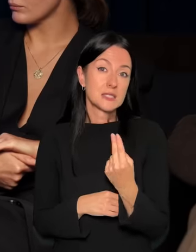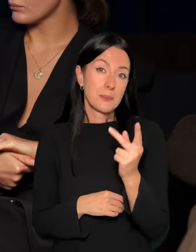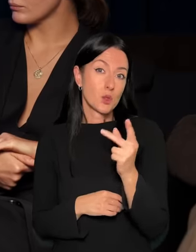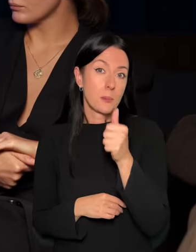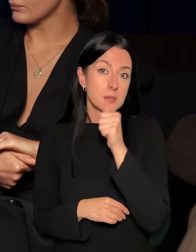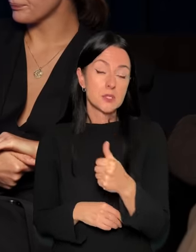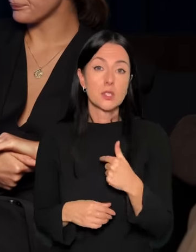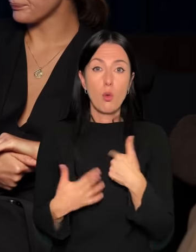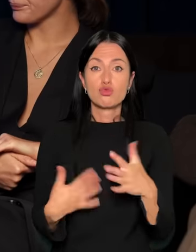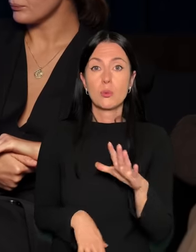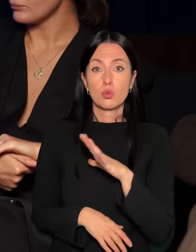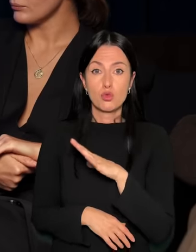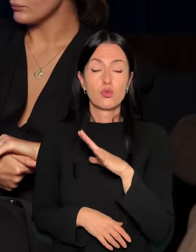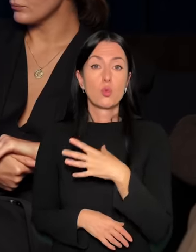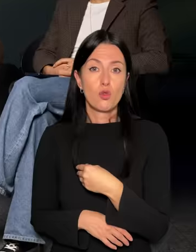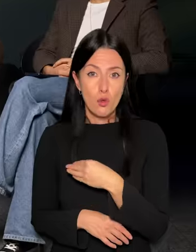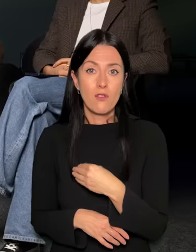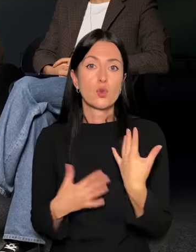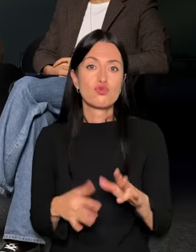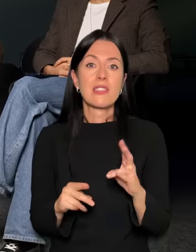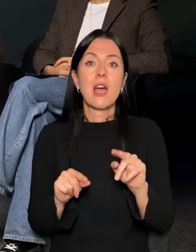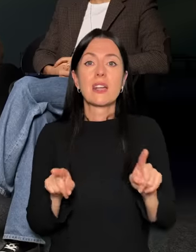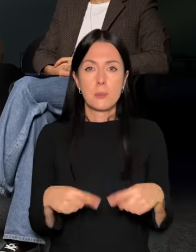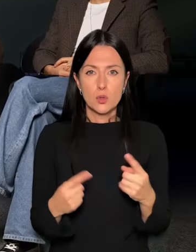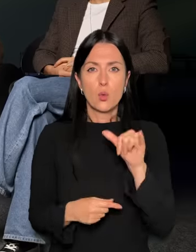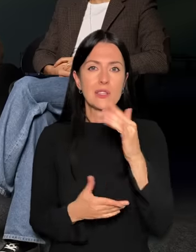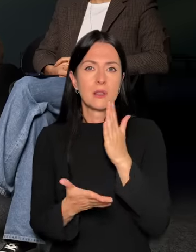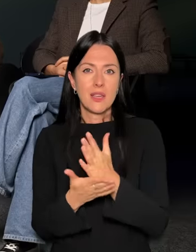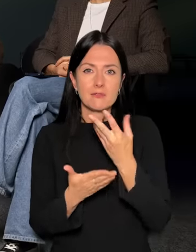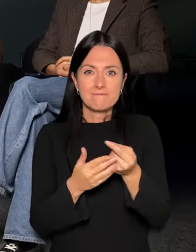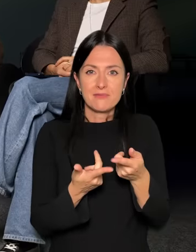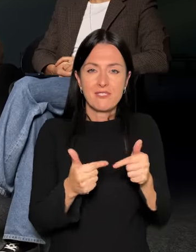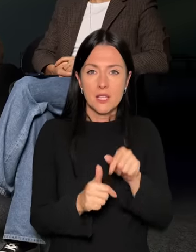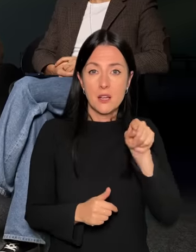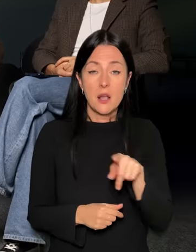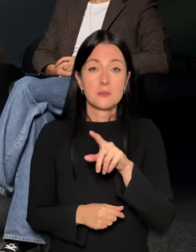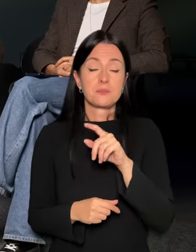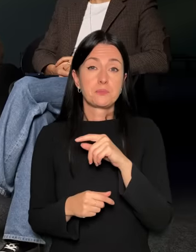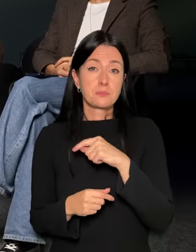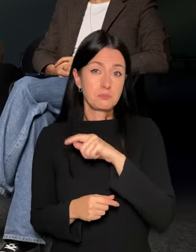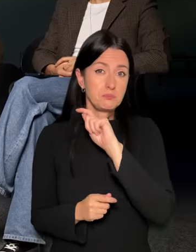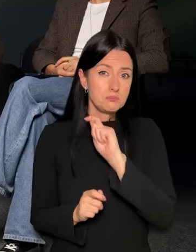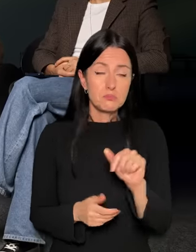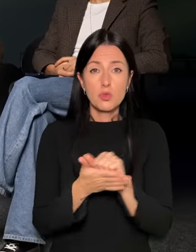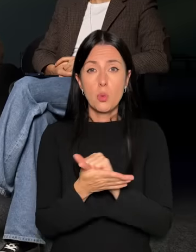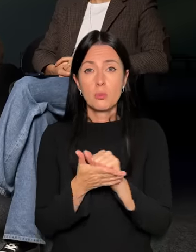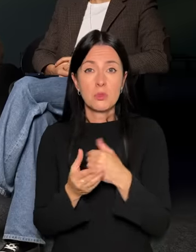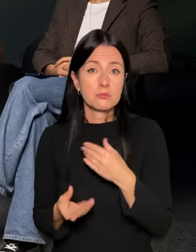already in Lviv for rehabilitation, they also have a branch office, I came, and that's it. I just brought all the documents they asked for,